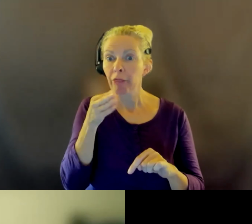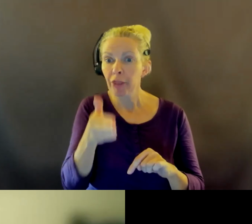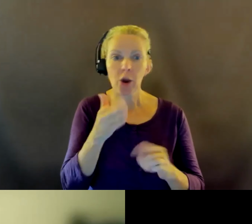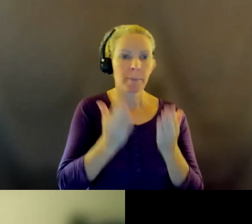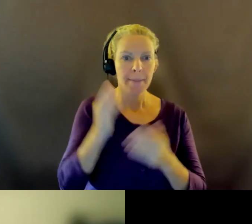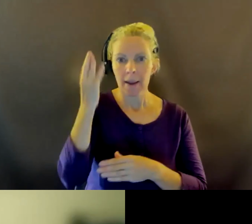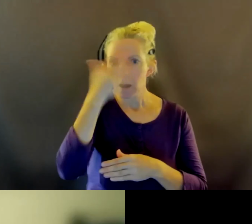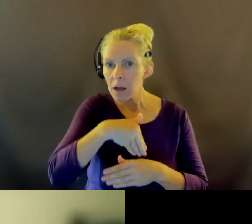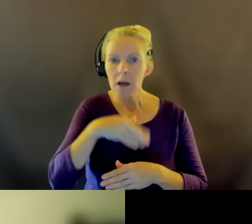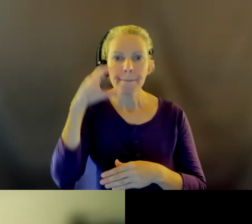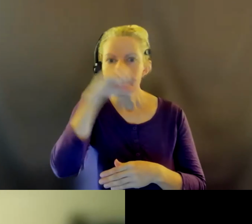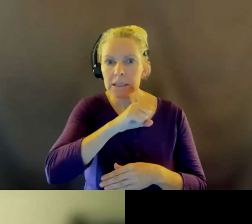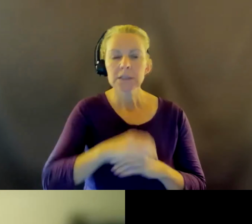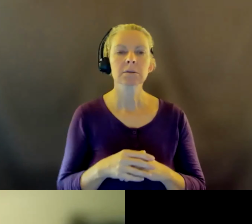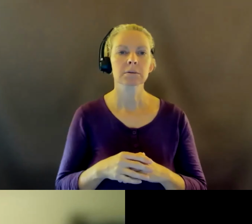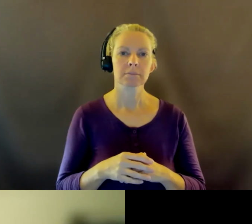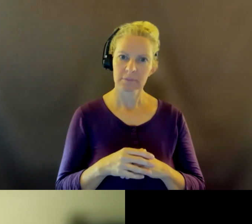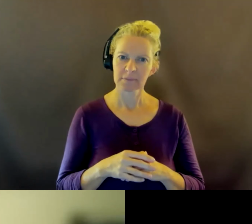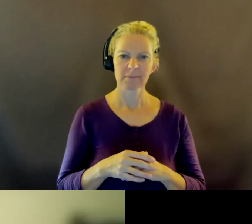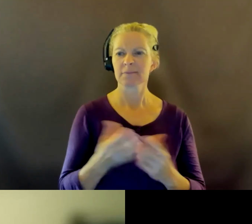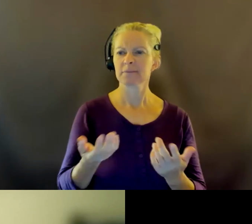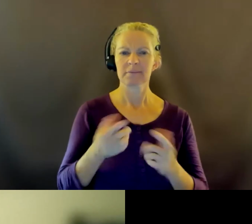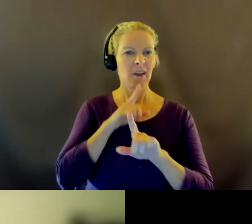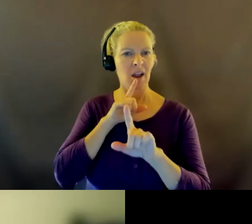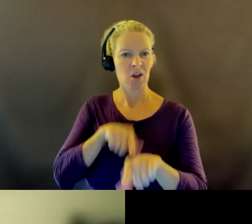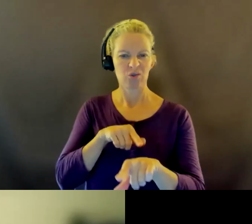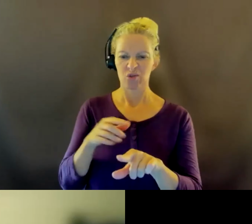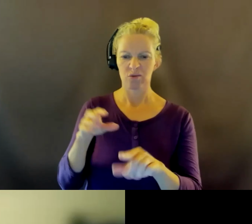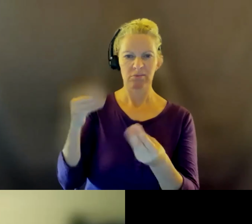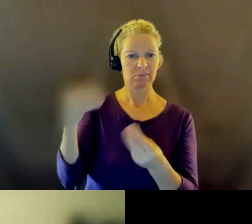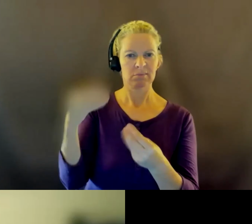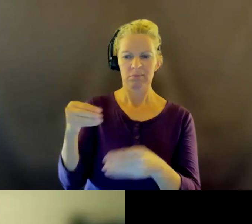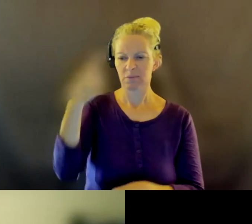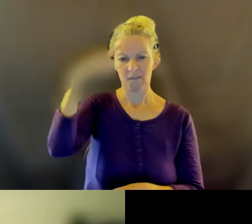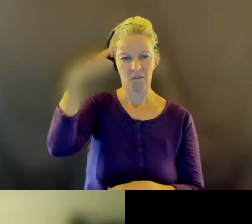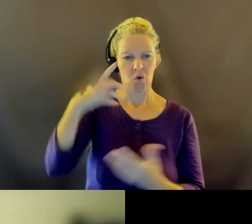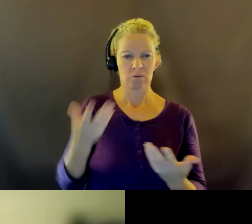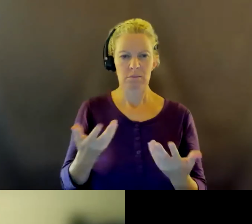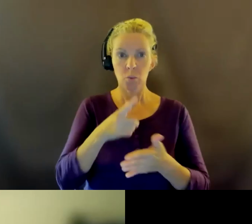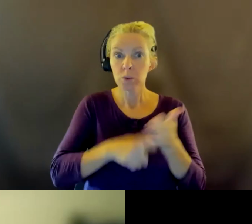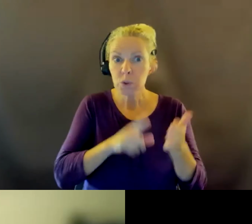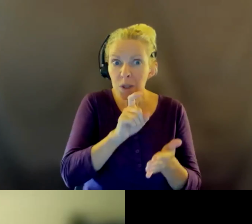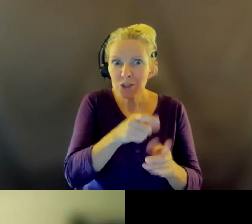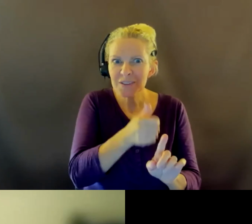What's the value of a response if you don't have the question before hand? That's where I would start with this, for sure.